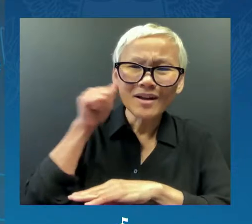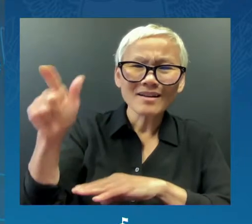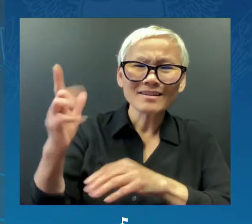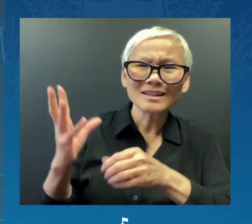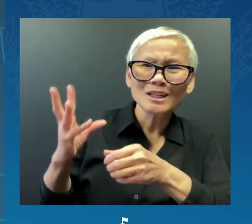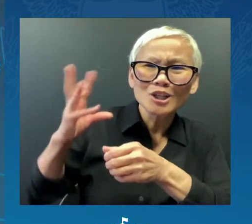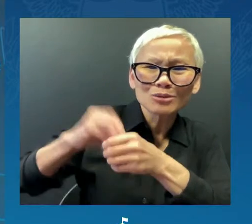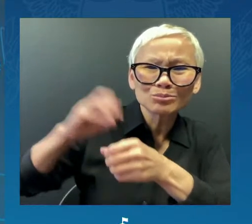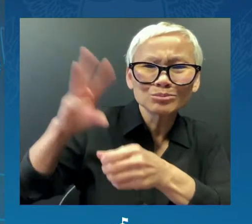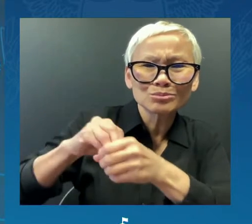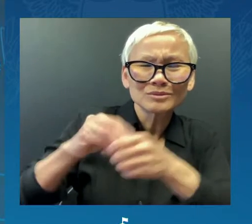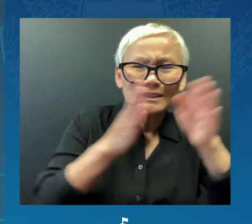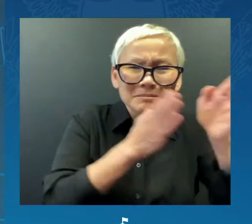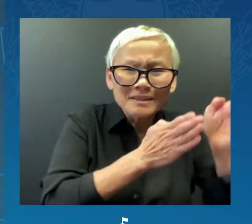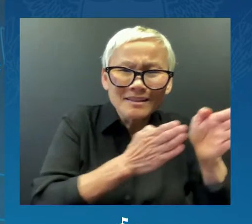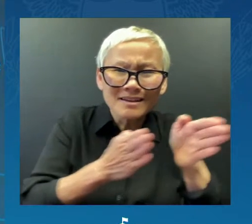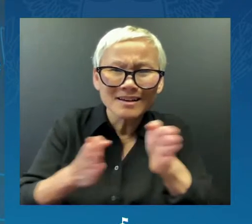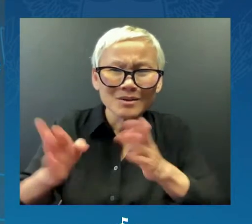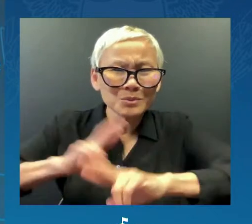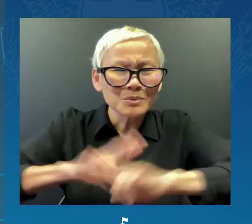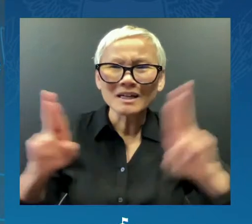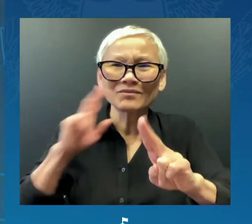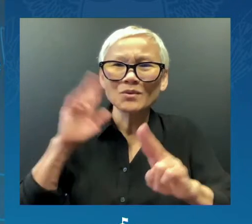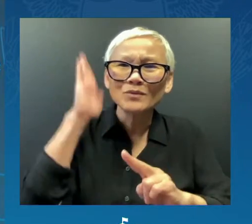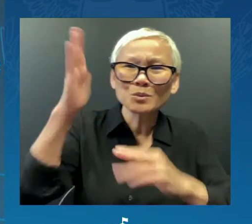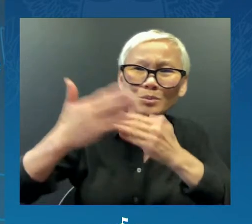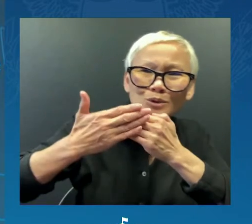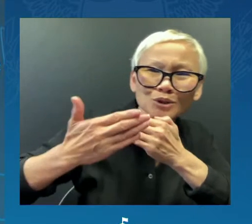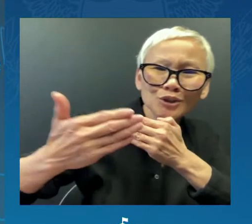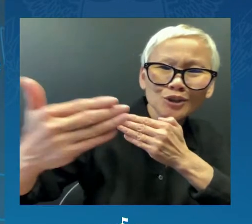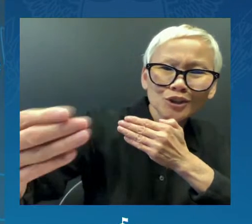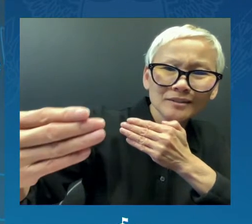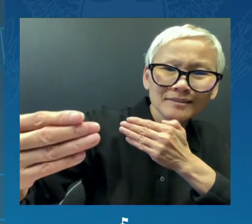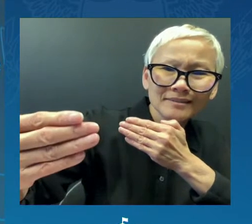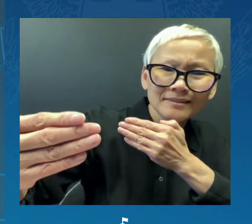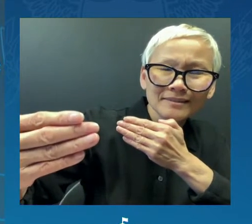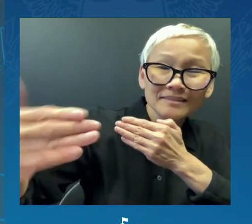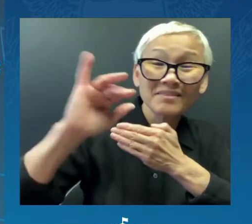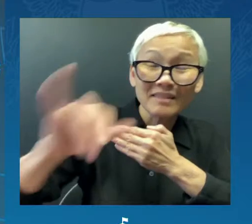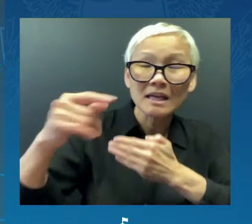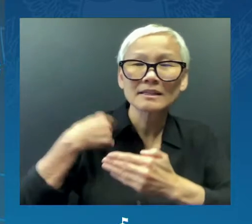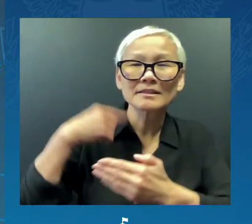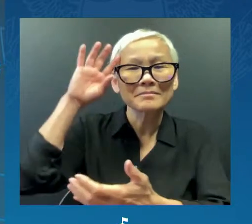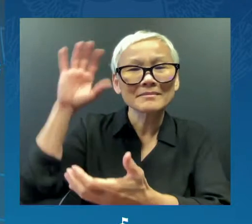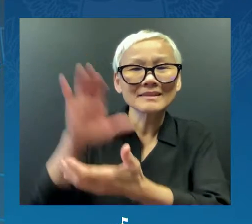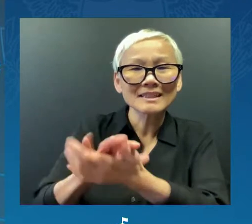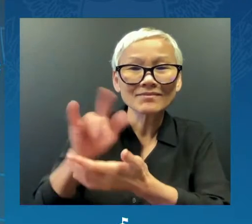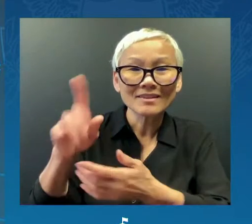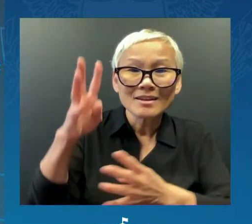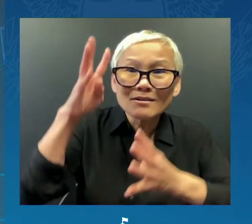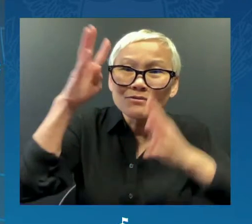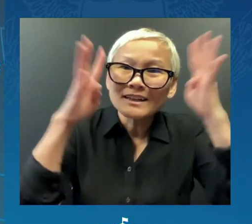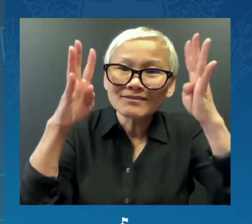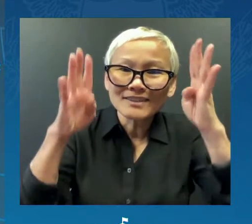I strongly believe that the creativity and ingenuity of Africa's young leaders